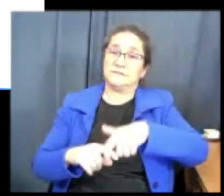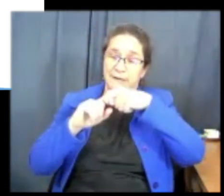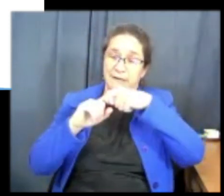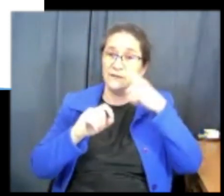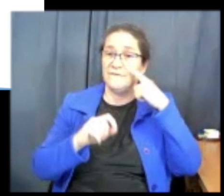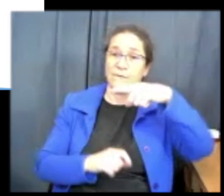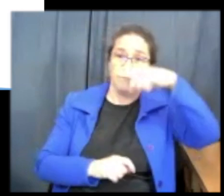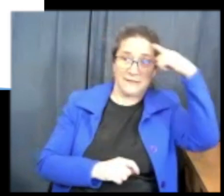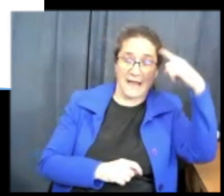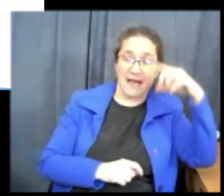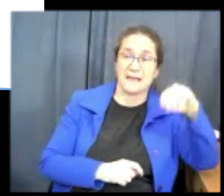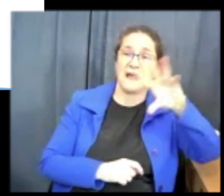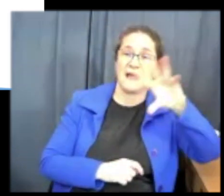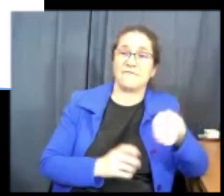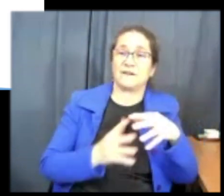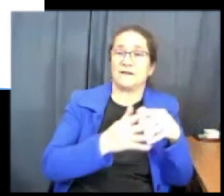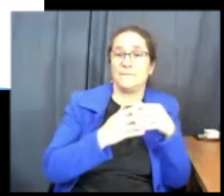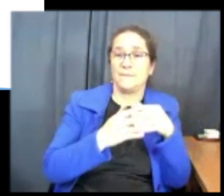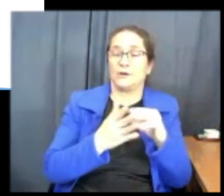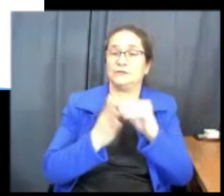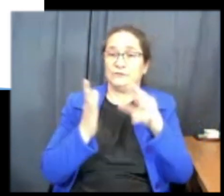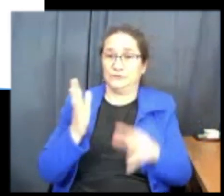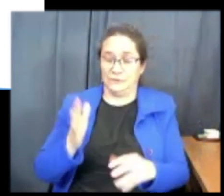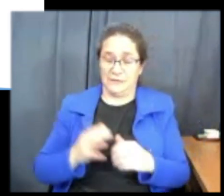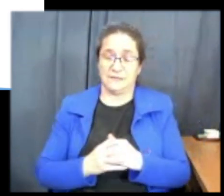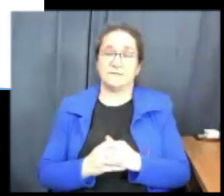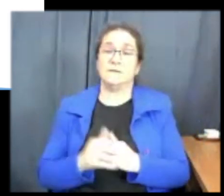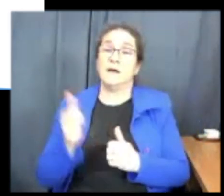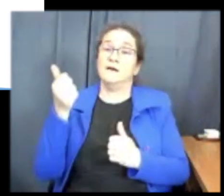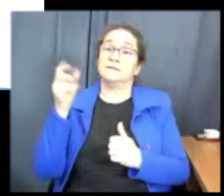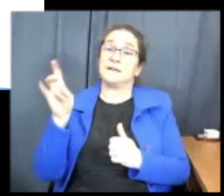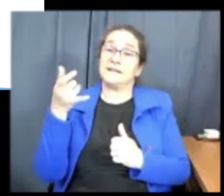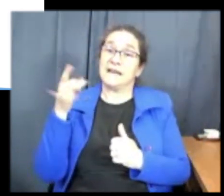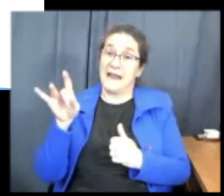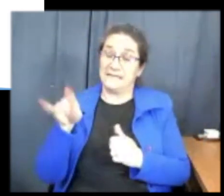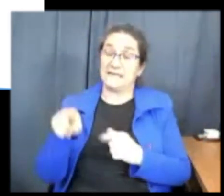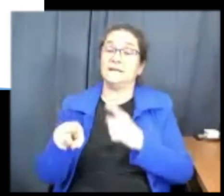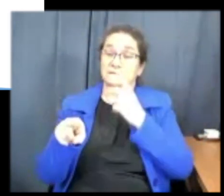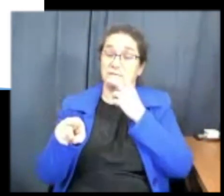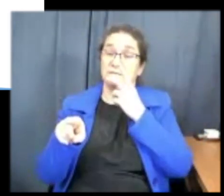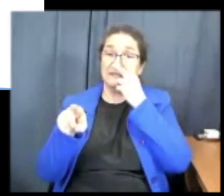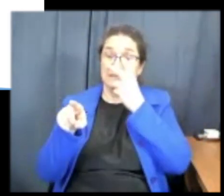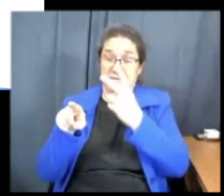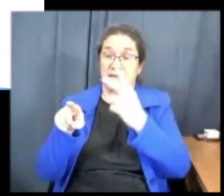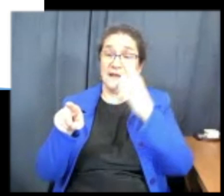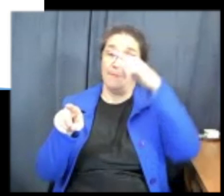And as we look at the 17-18 data, you can see that black students are